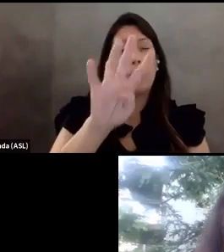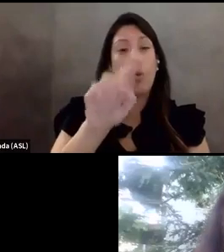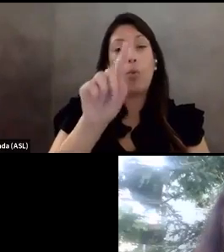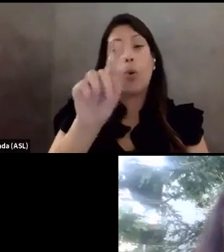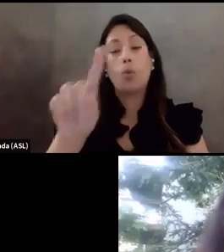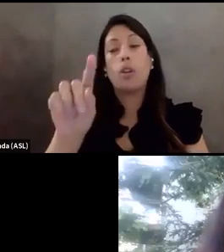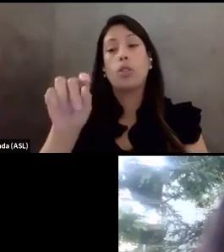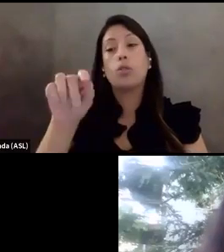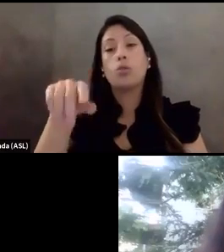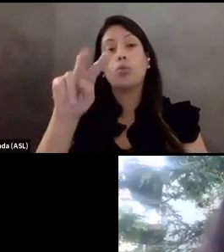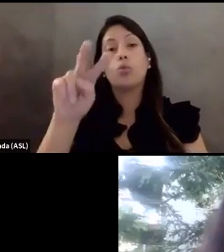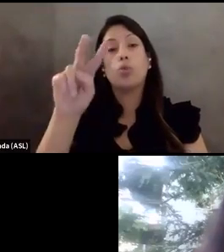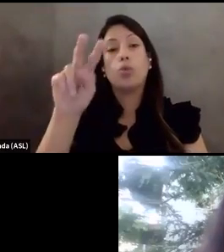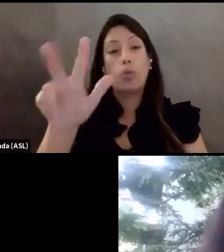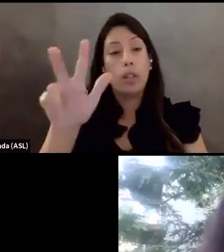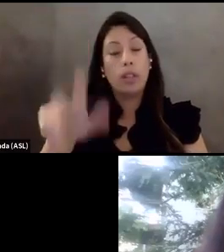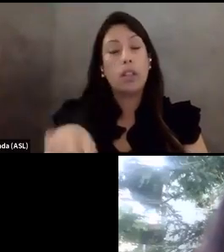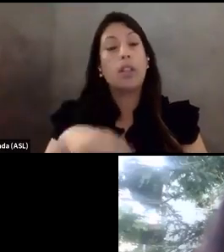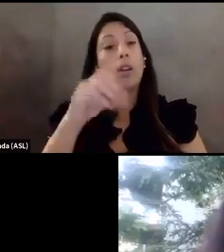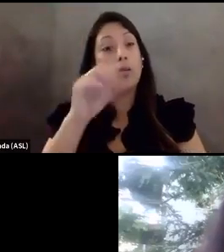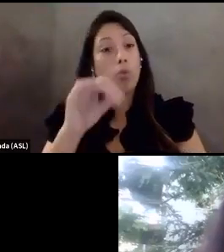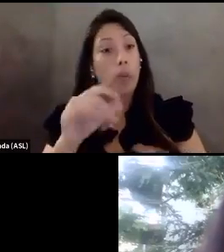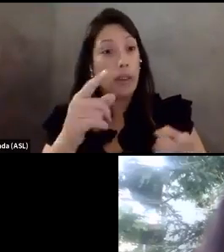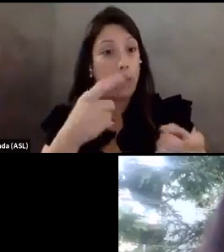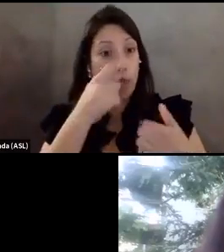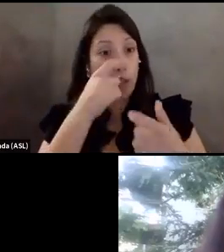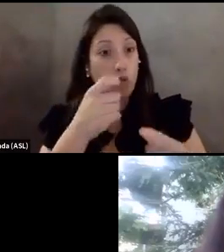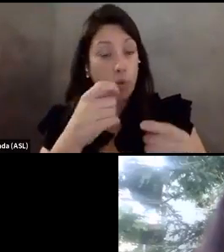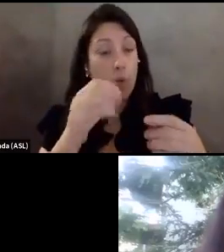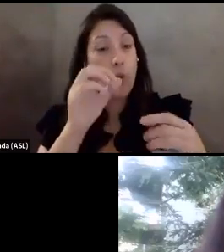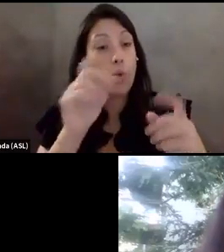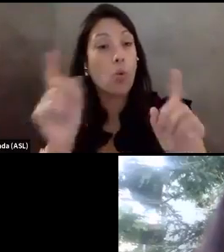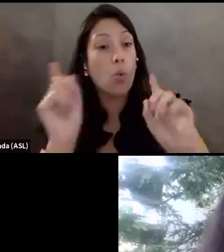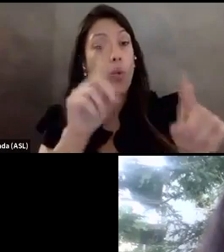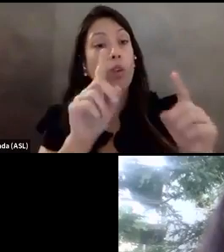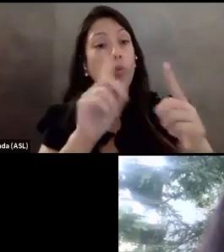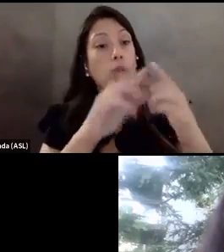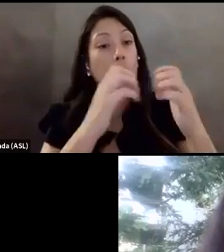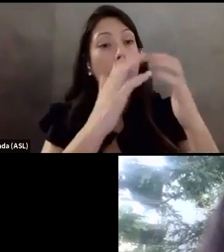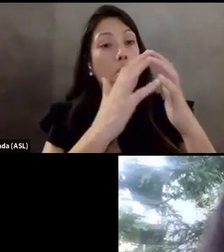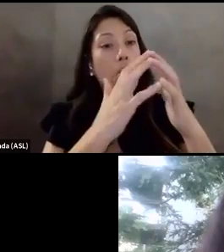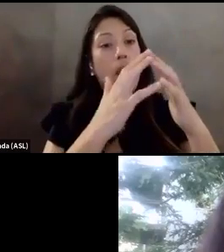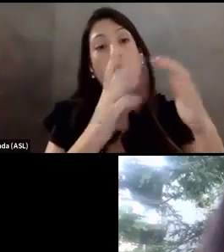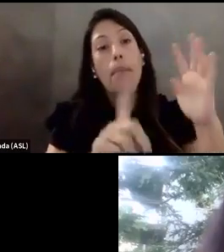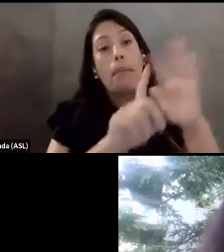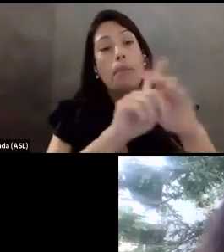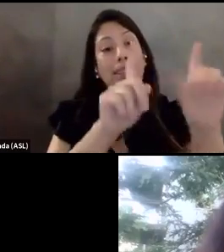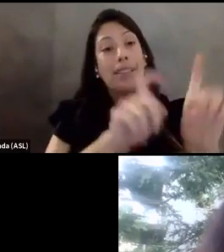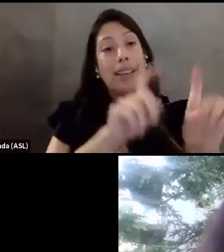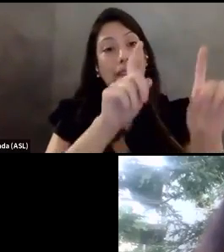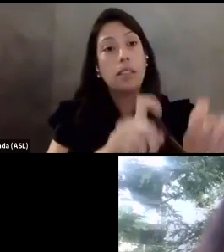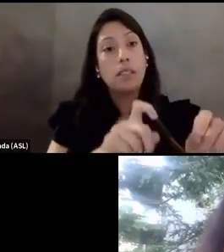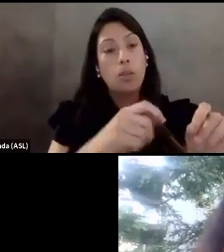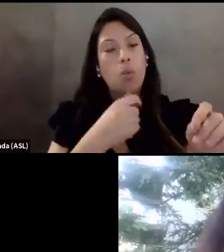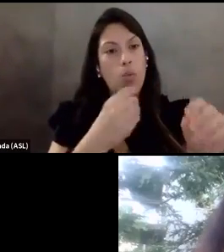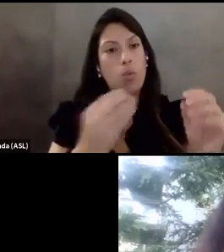And those who want to take advantage of one of the pop up sites that we have available that have doubled around the county, more than doubled.